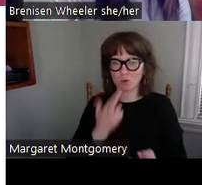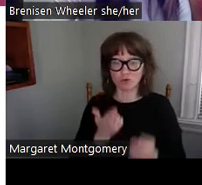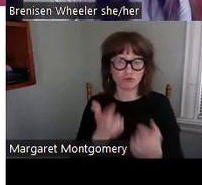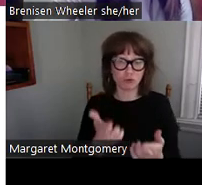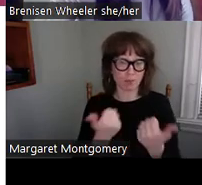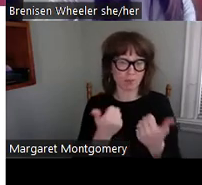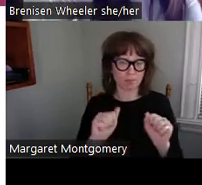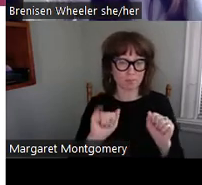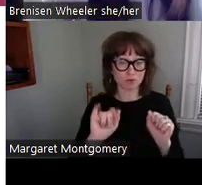out. 12:40:11 If you would like i'll put it in